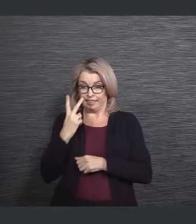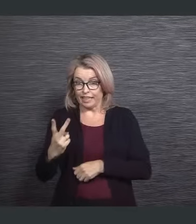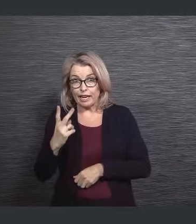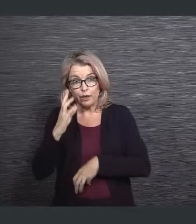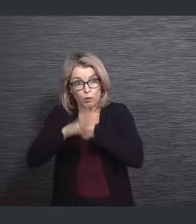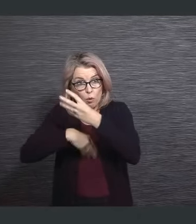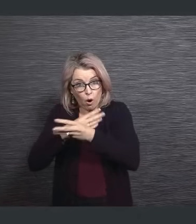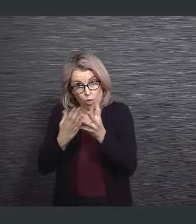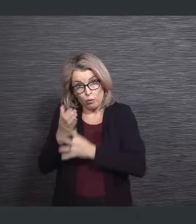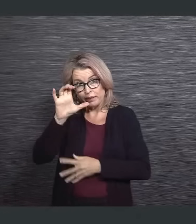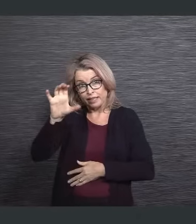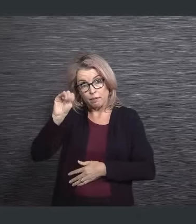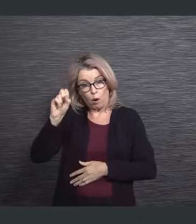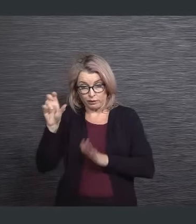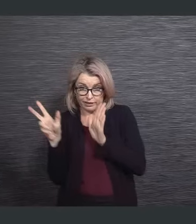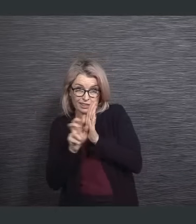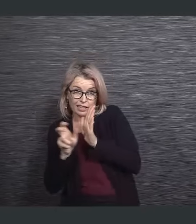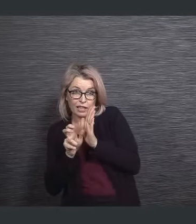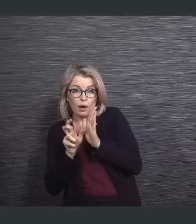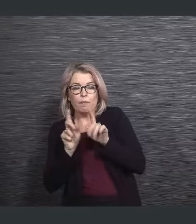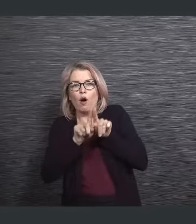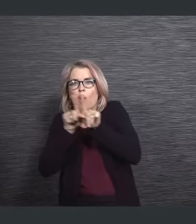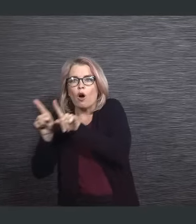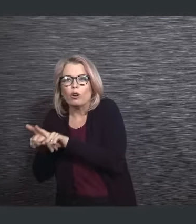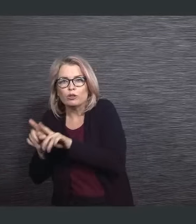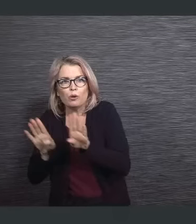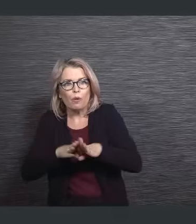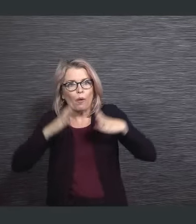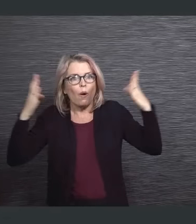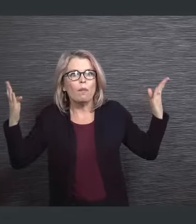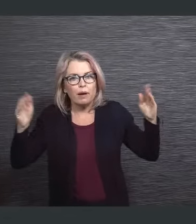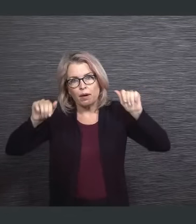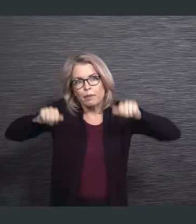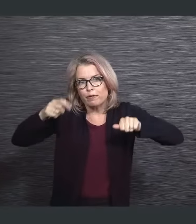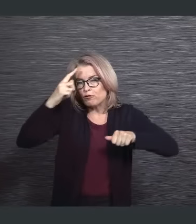help to unlock the potential of film and television productions